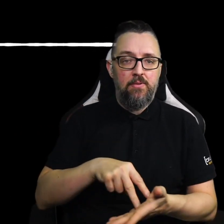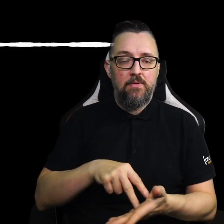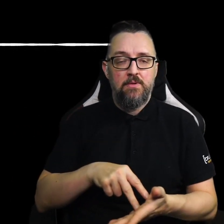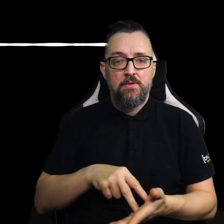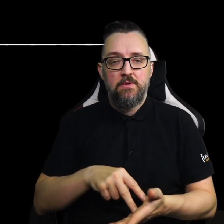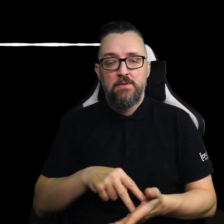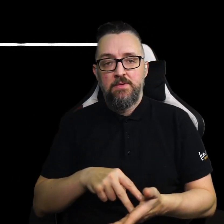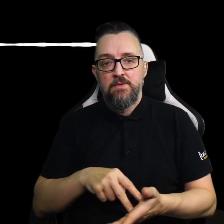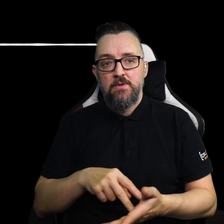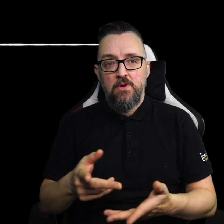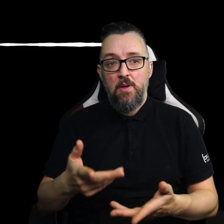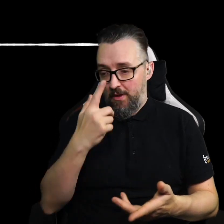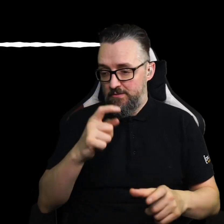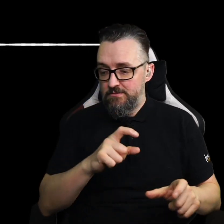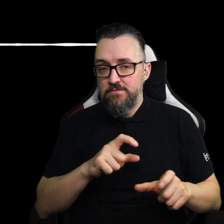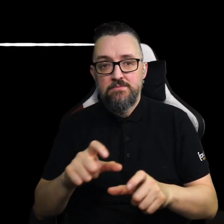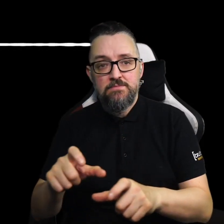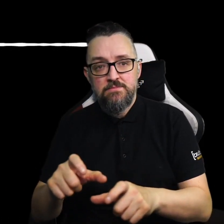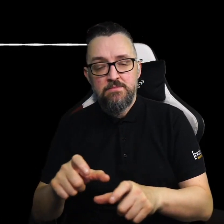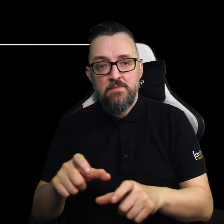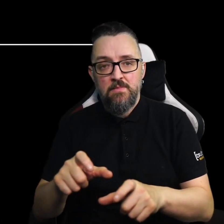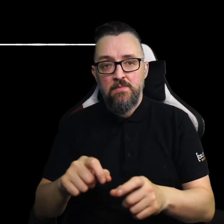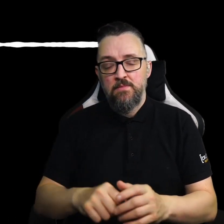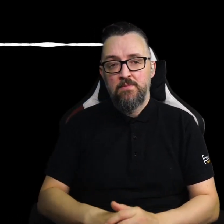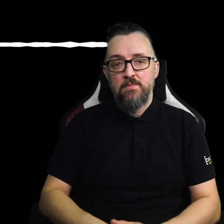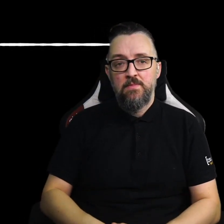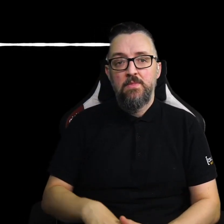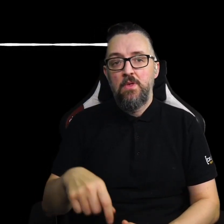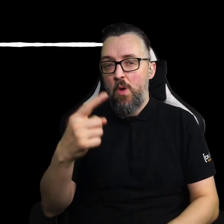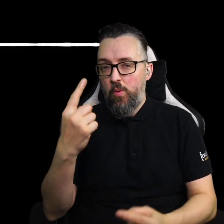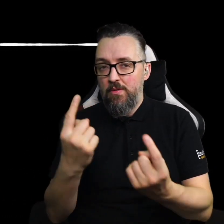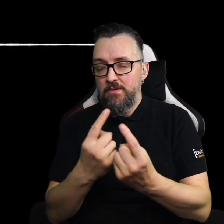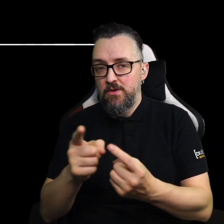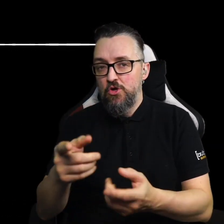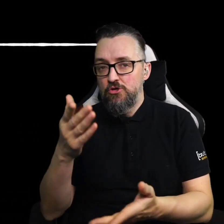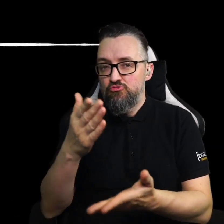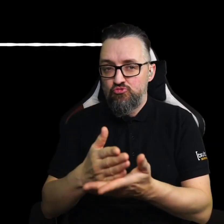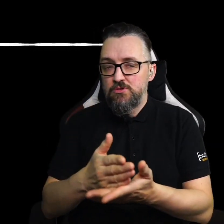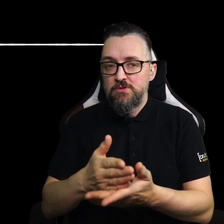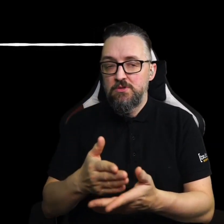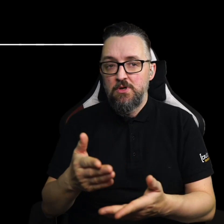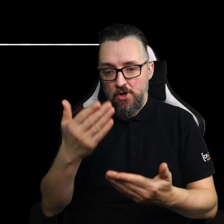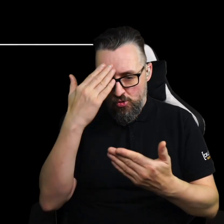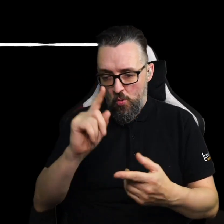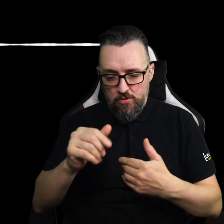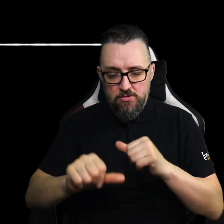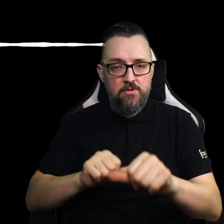or even be conscious enough to do anything? It's one of those truths that has no definitive version.